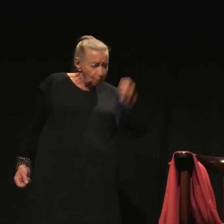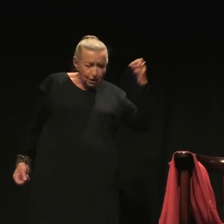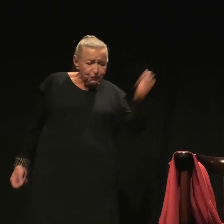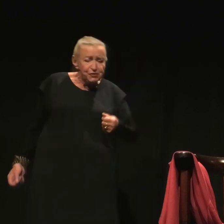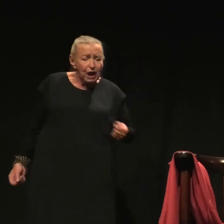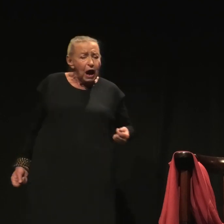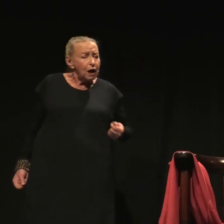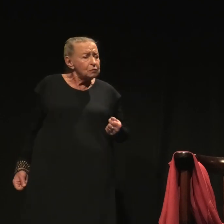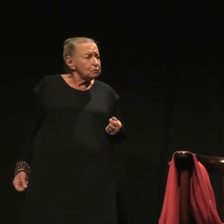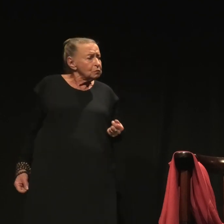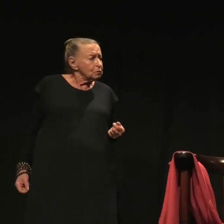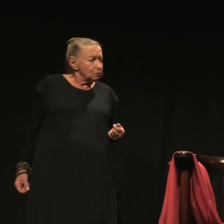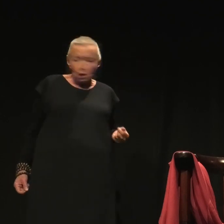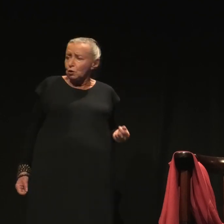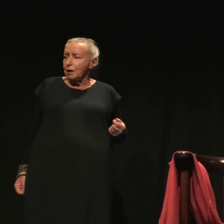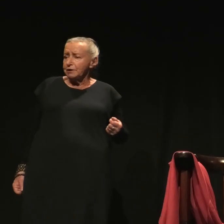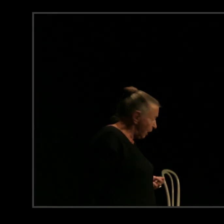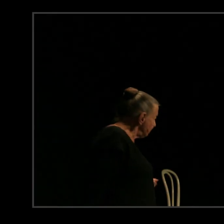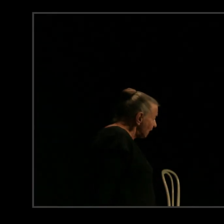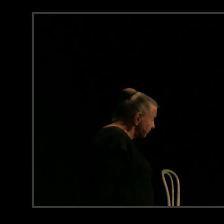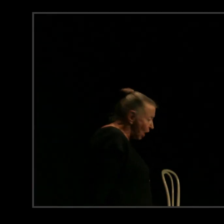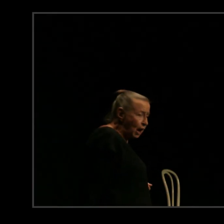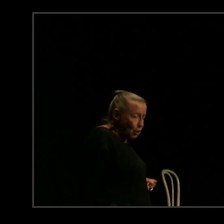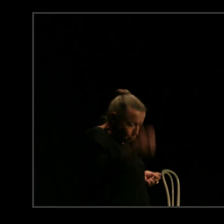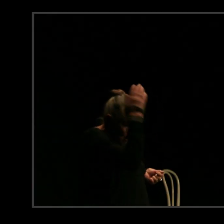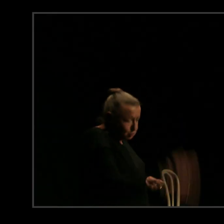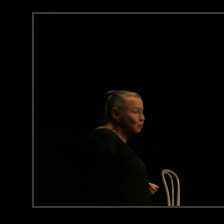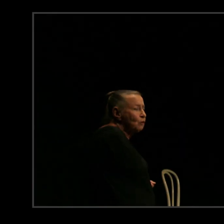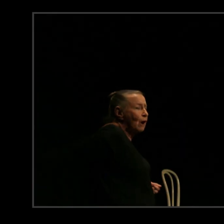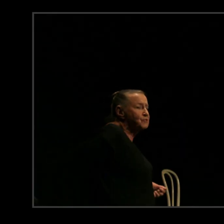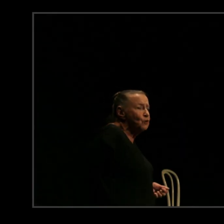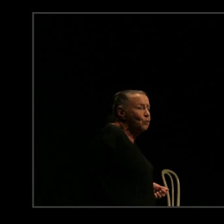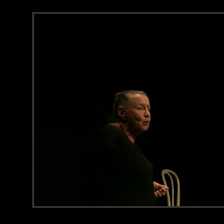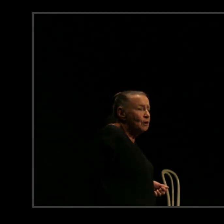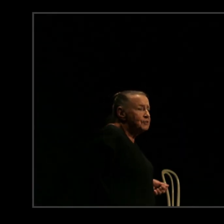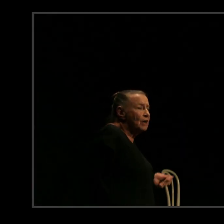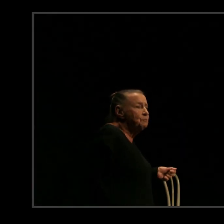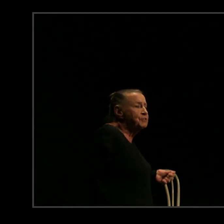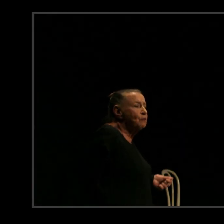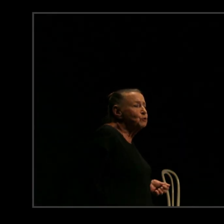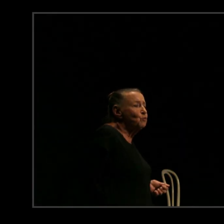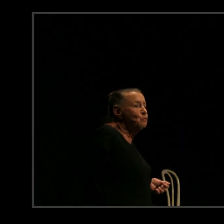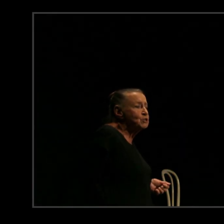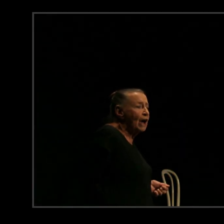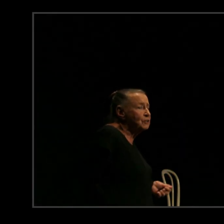go find a priest." He stroked the club he held standing before the throng: